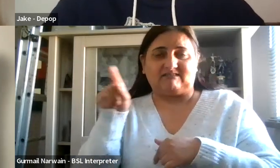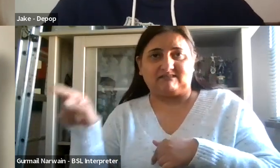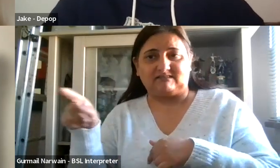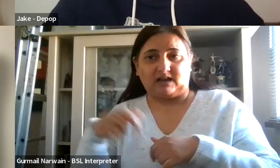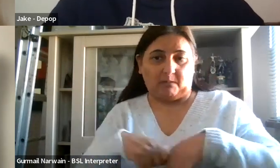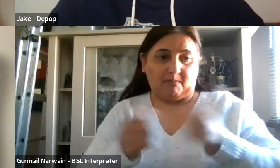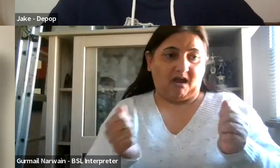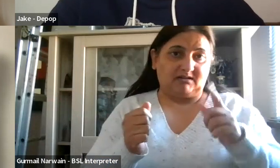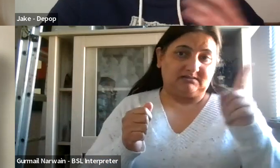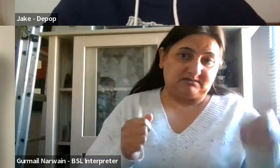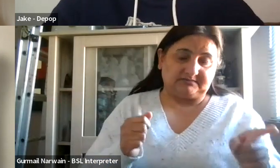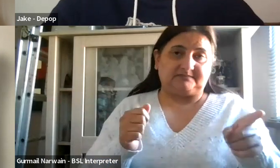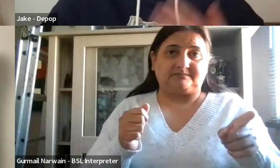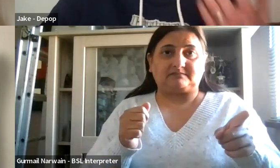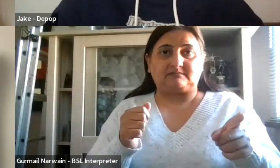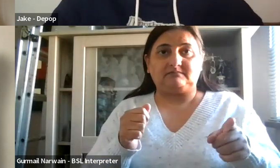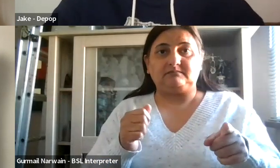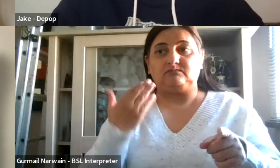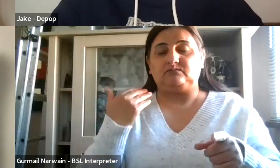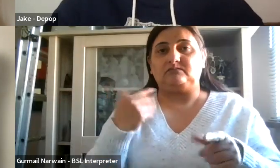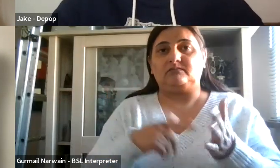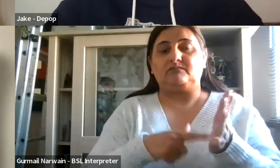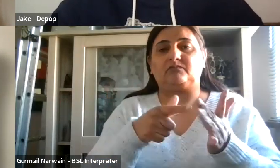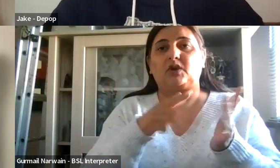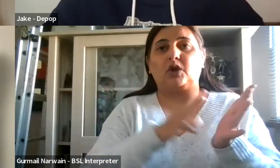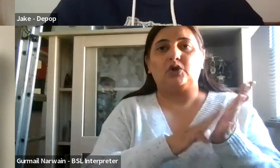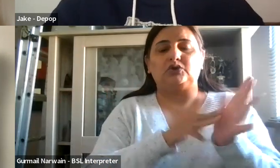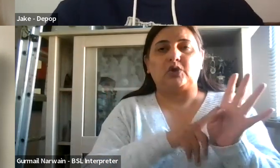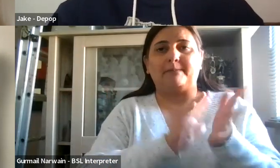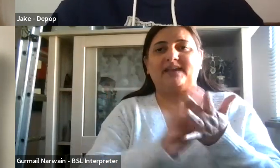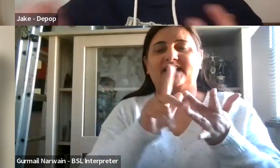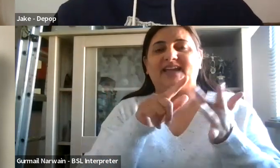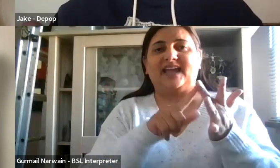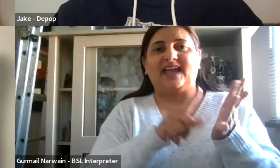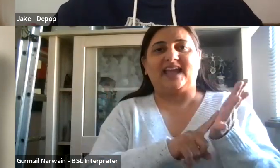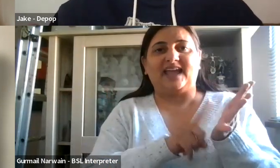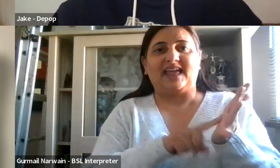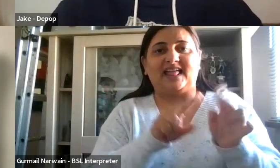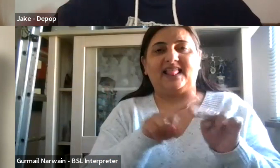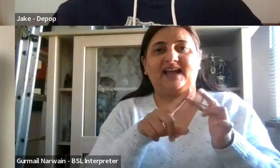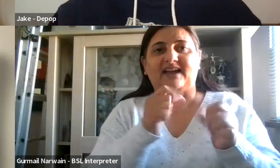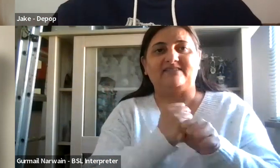side, we recently partnered with Tommy Hill figure, for example, to help with some resell